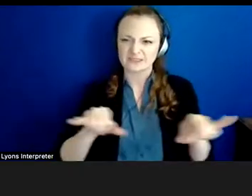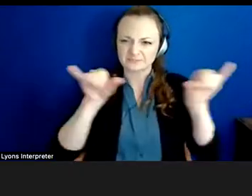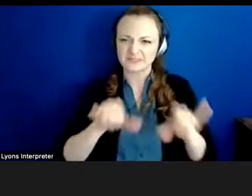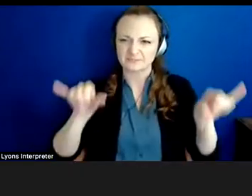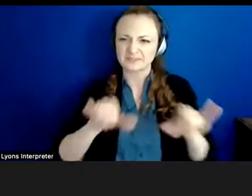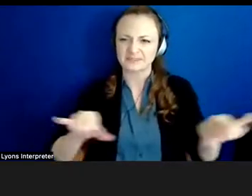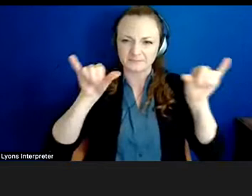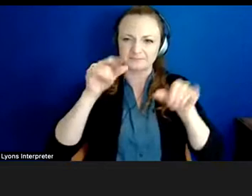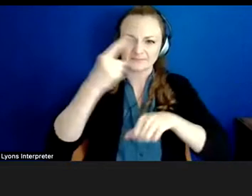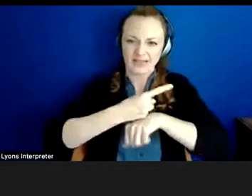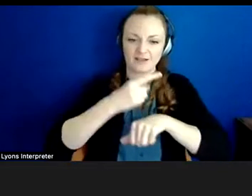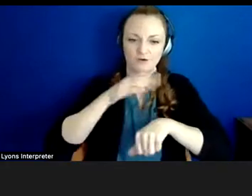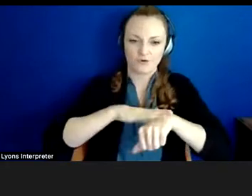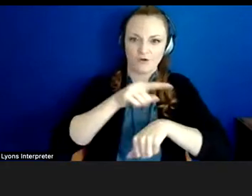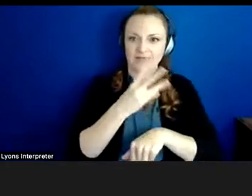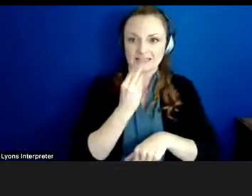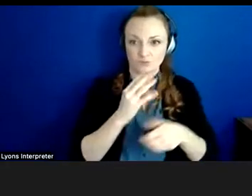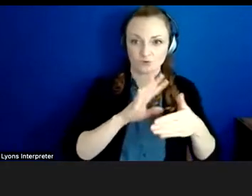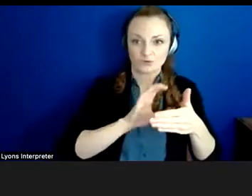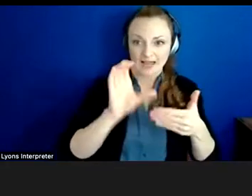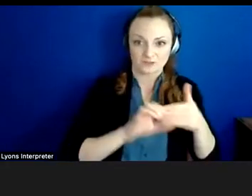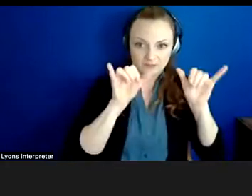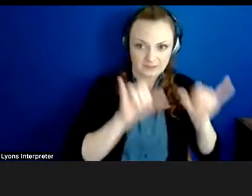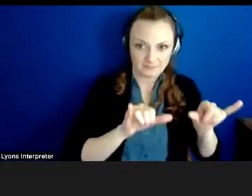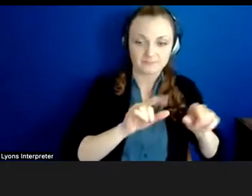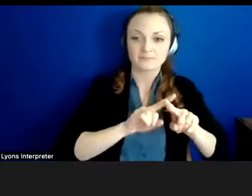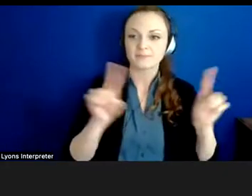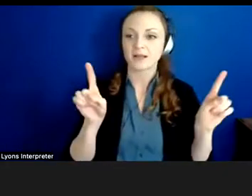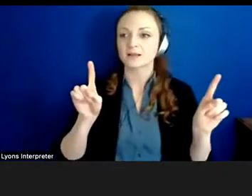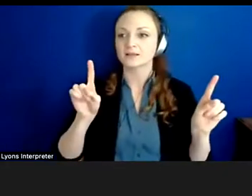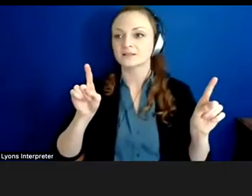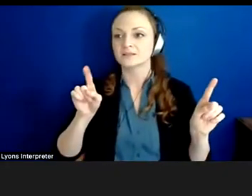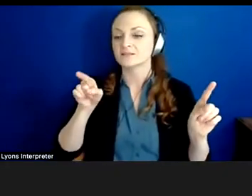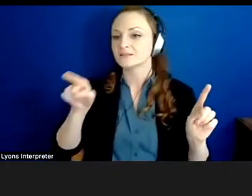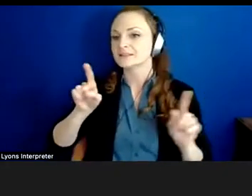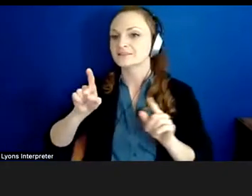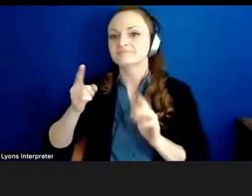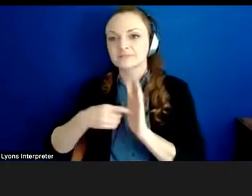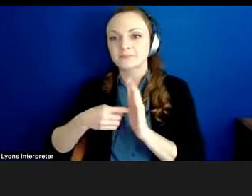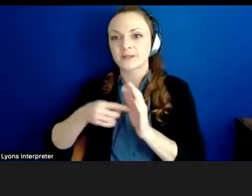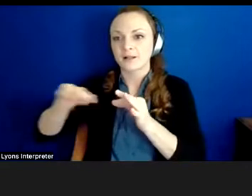it doesn't always fall down that way on the secular American calendar. right?